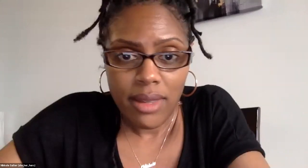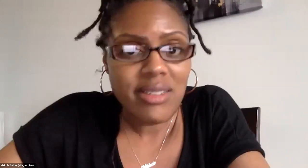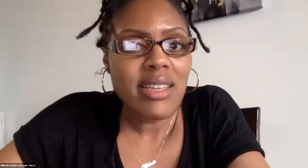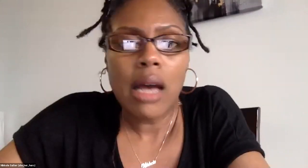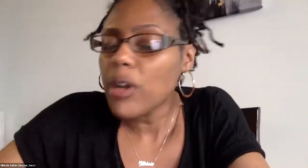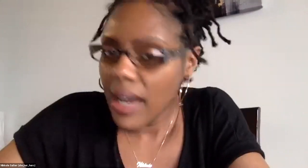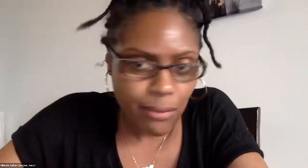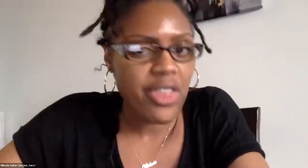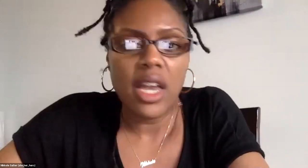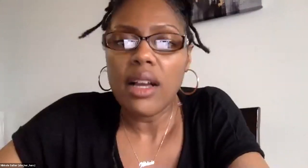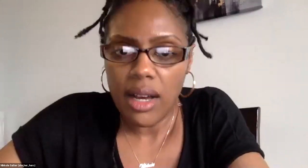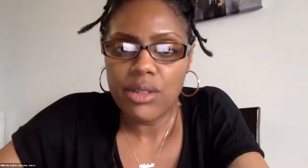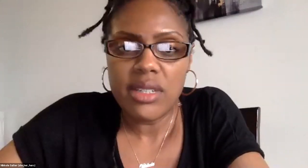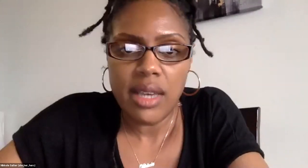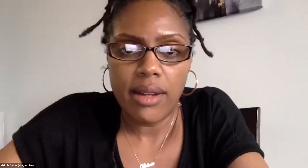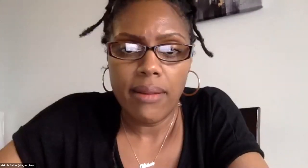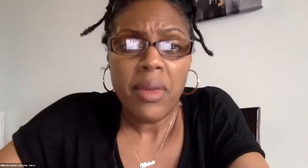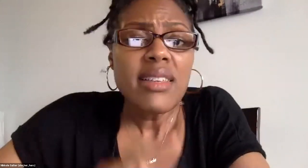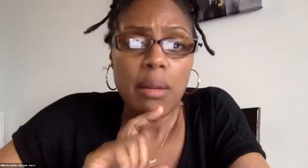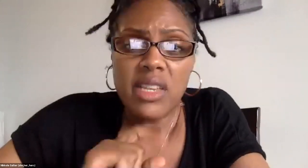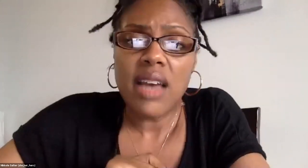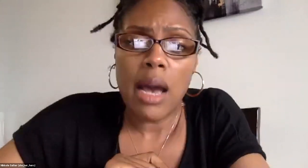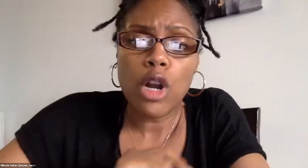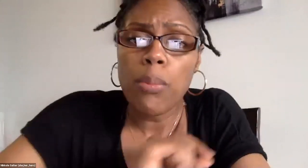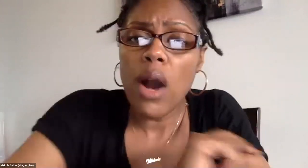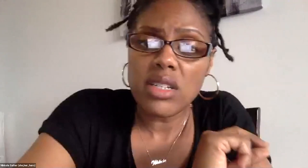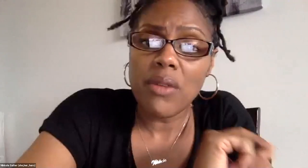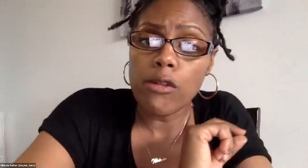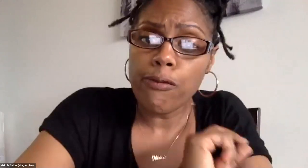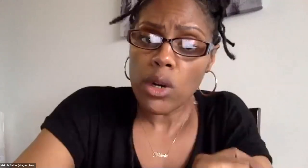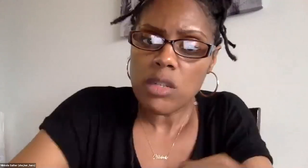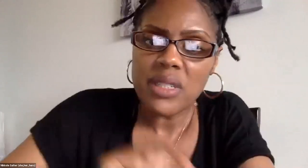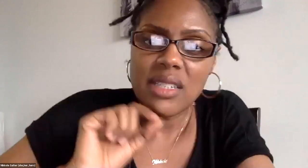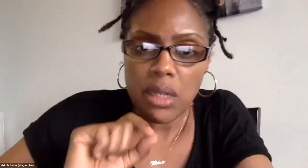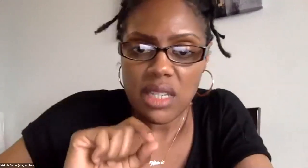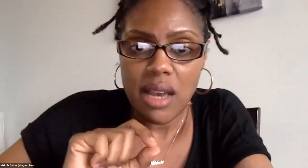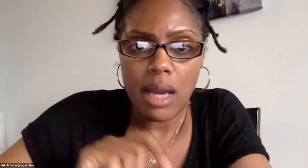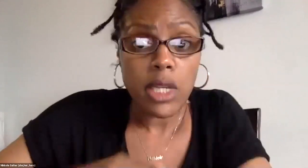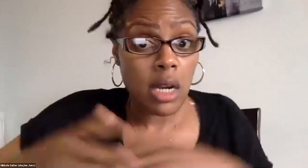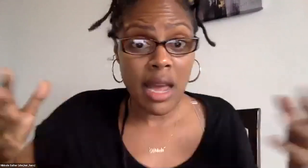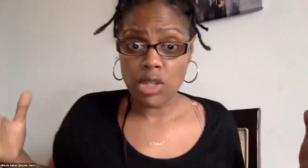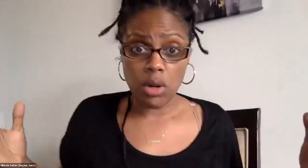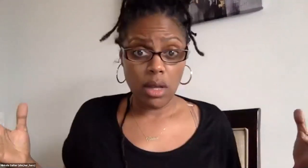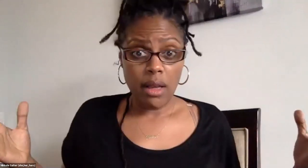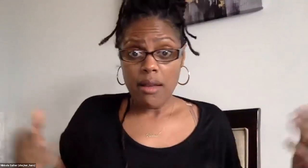There is a time for everything under the sun. Some of these times are a product of our force, but some of these times are natural.